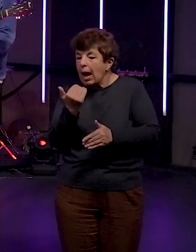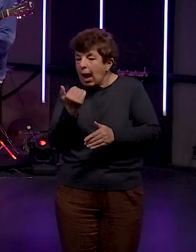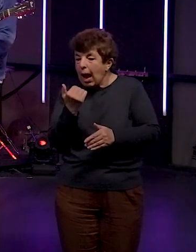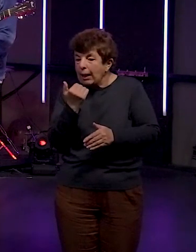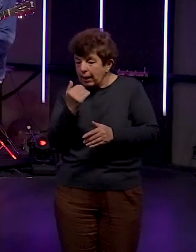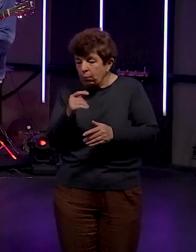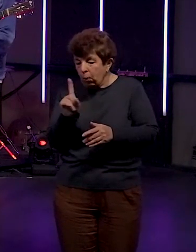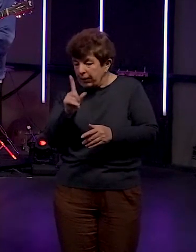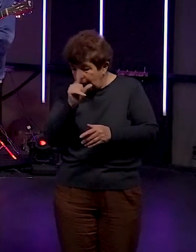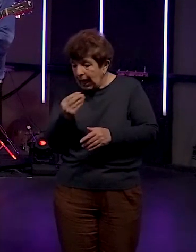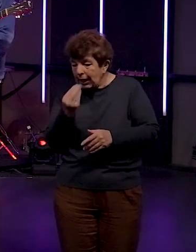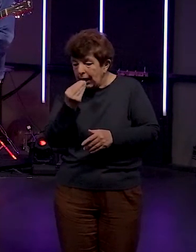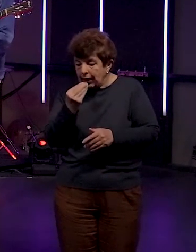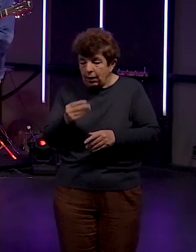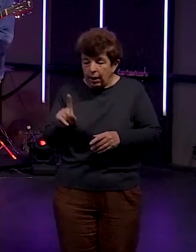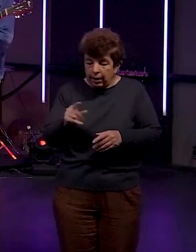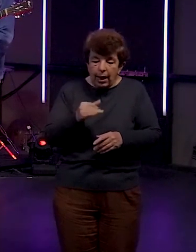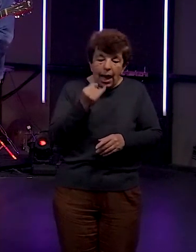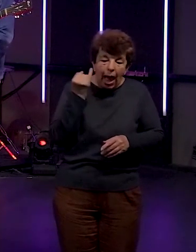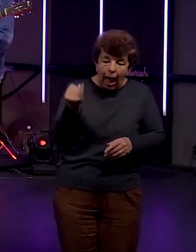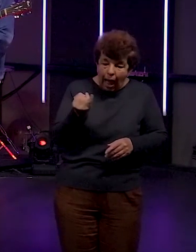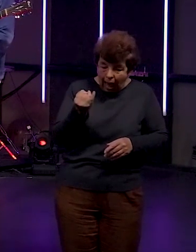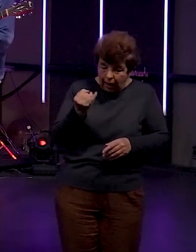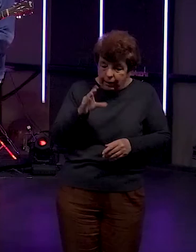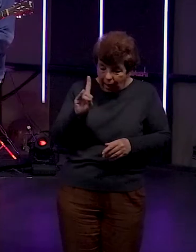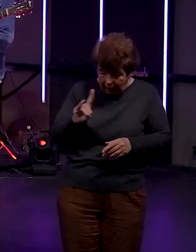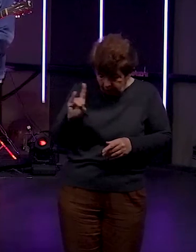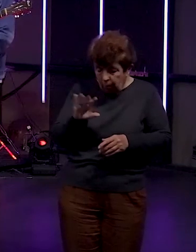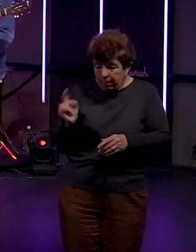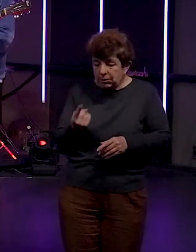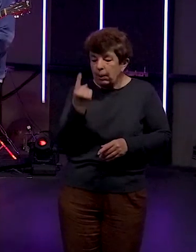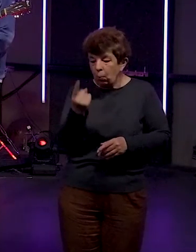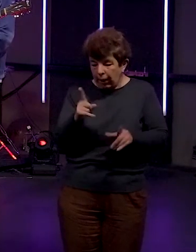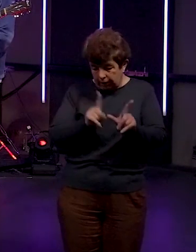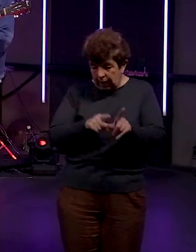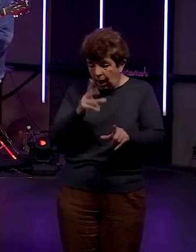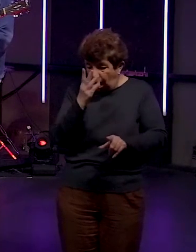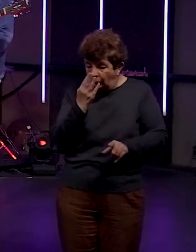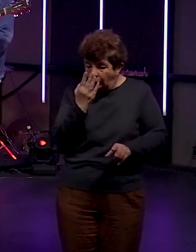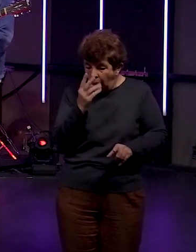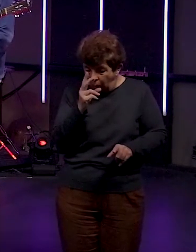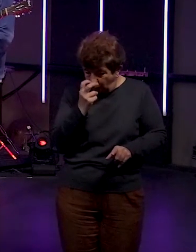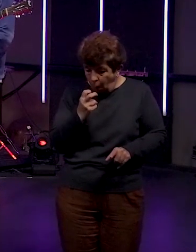The animal you select must be one year old either a sheep or a goat with no defects.